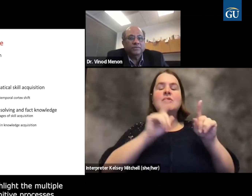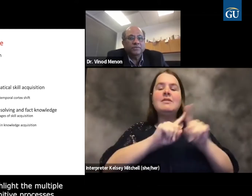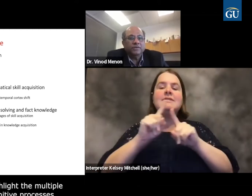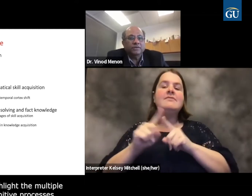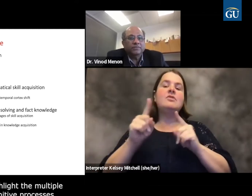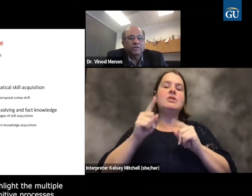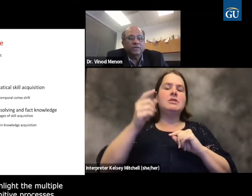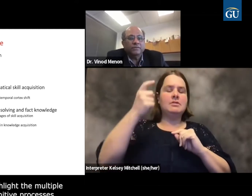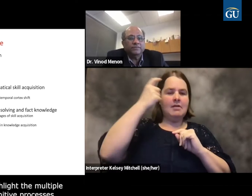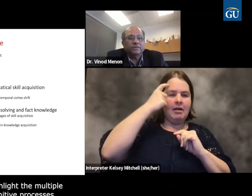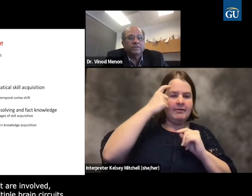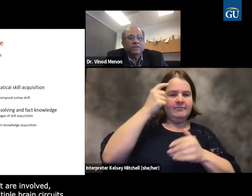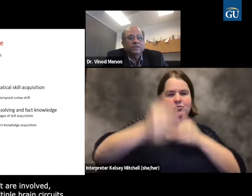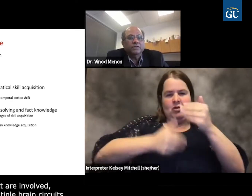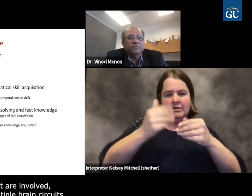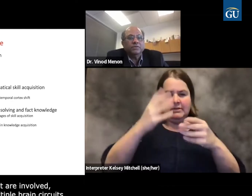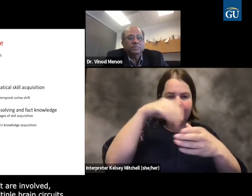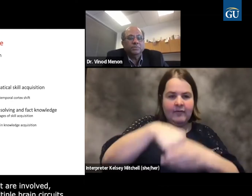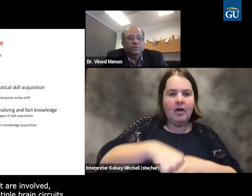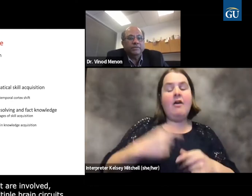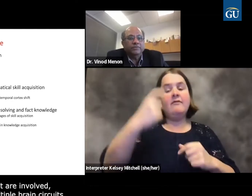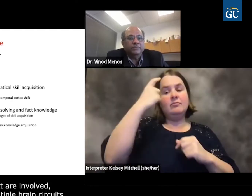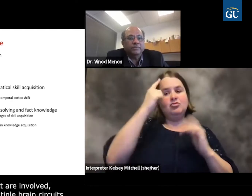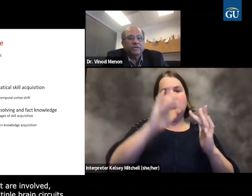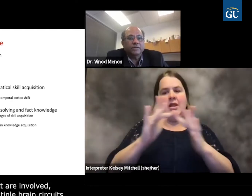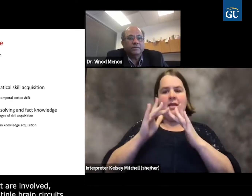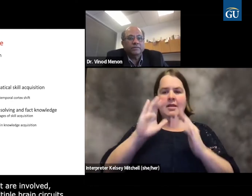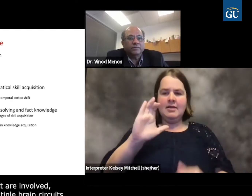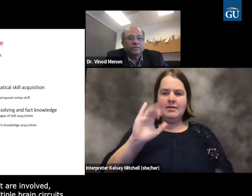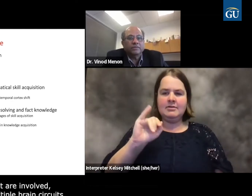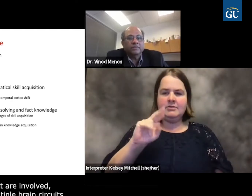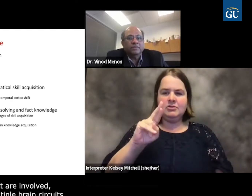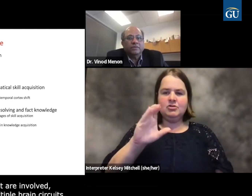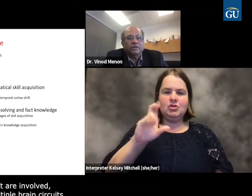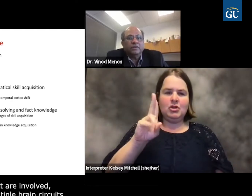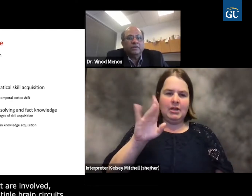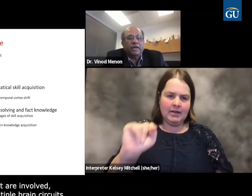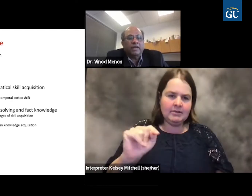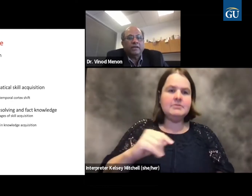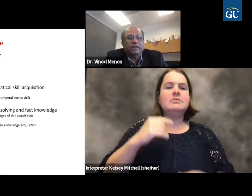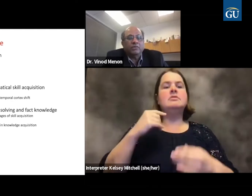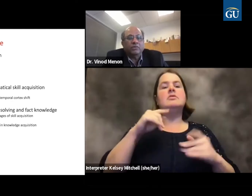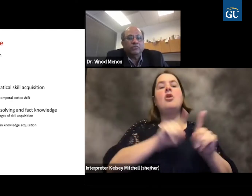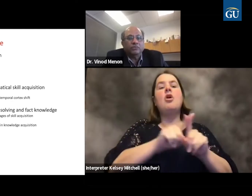cognitive processes that are involved